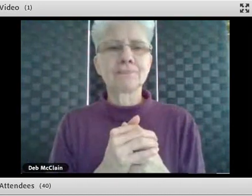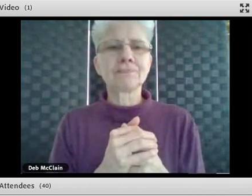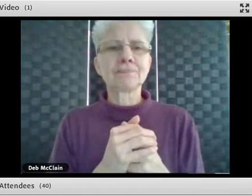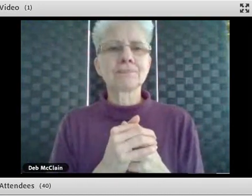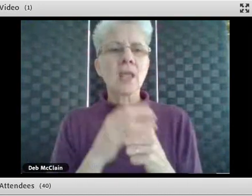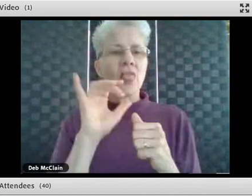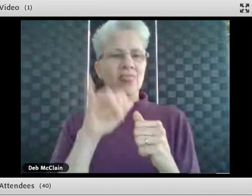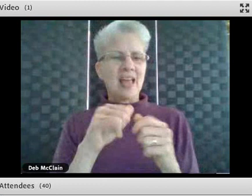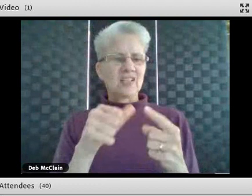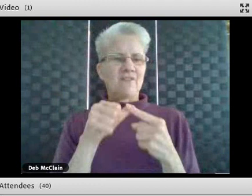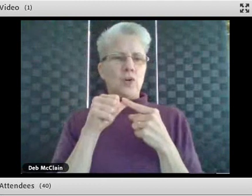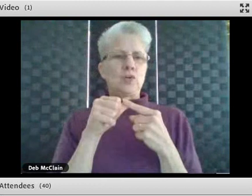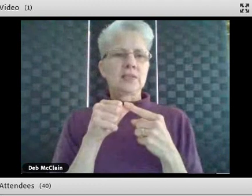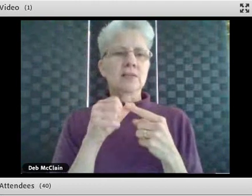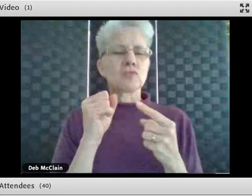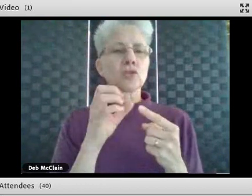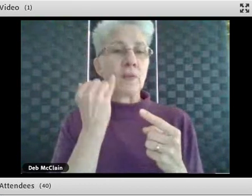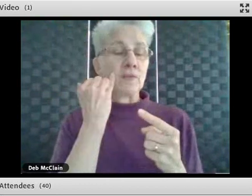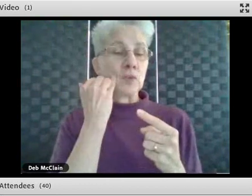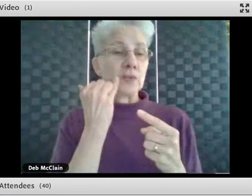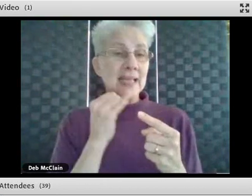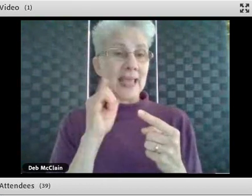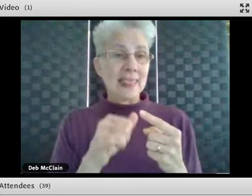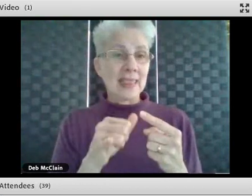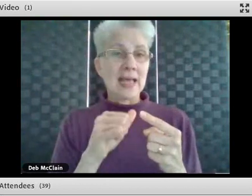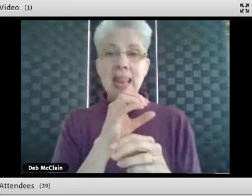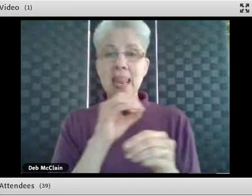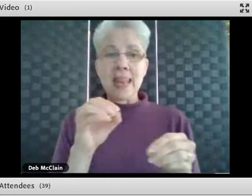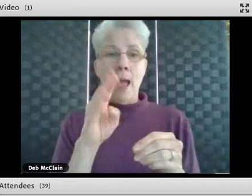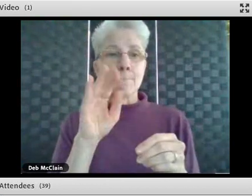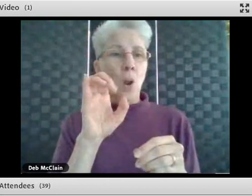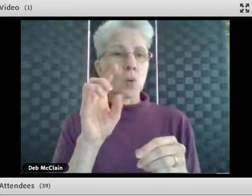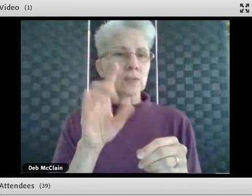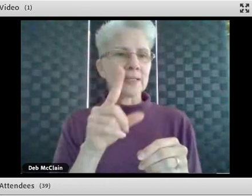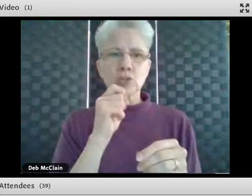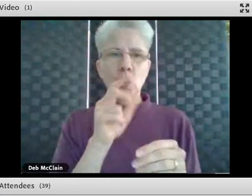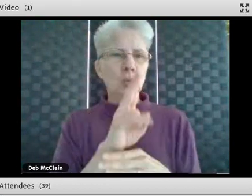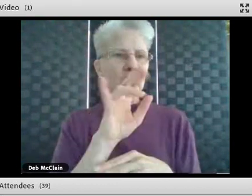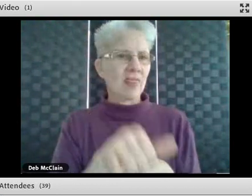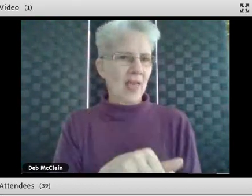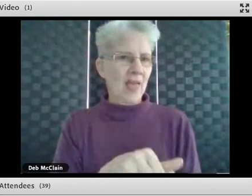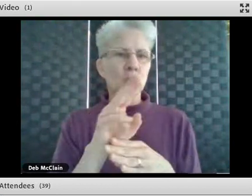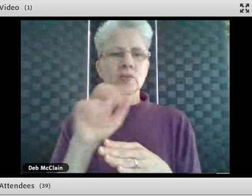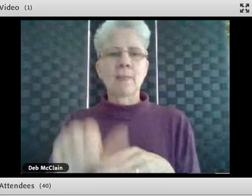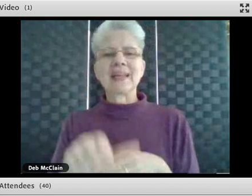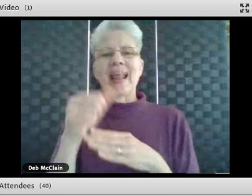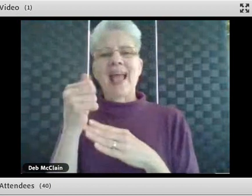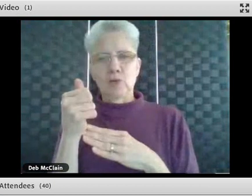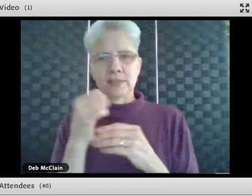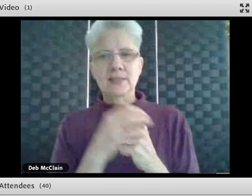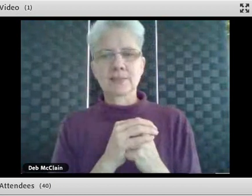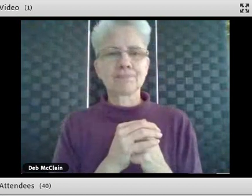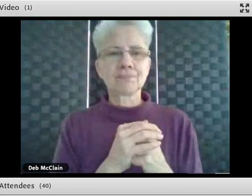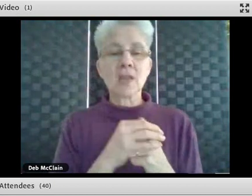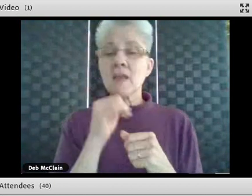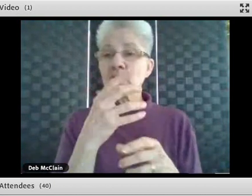So that's the first thing. So, if you see the non-bolded heading, that means you don't use it. You use something else instead. If you don't get anything,